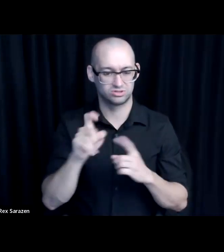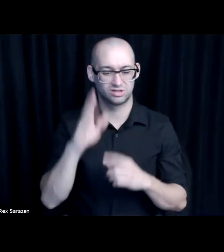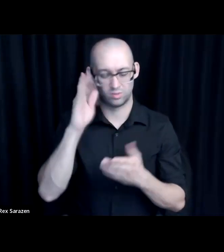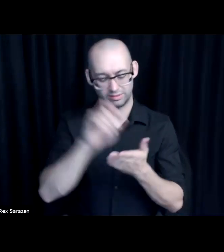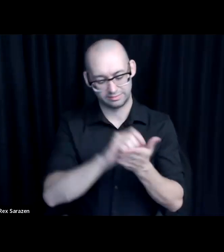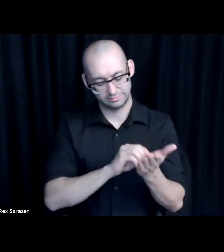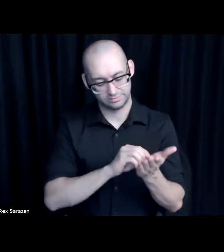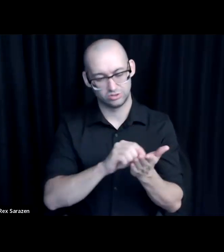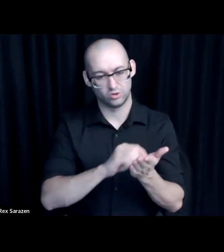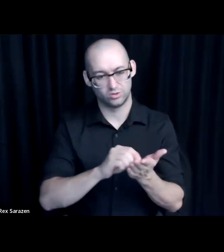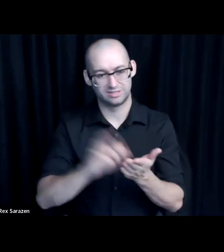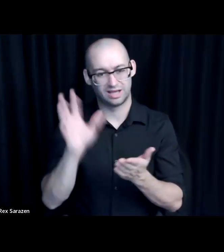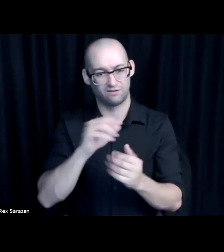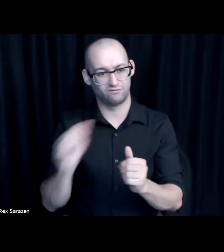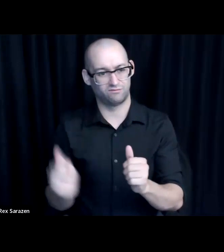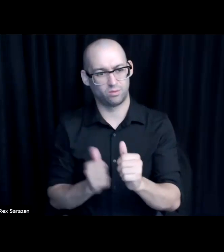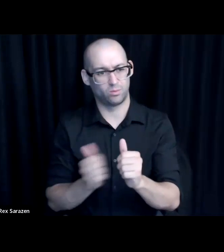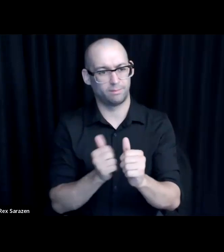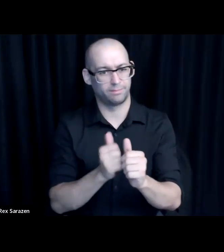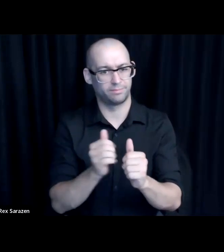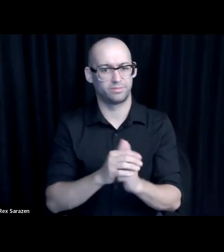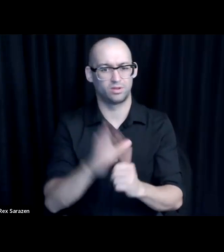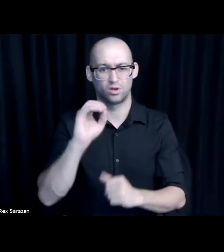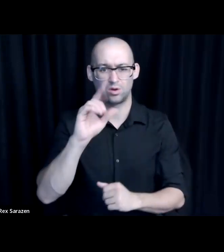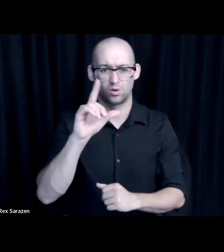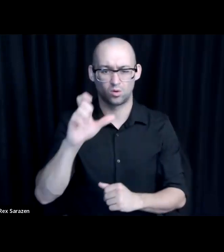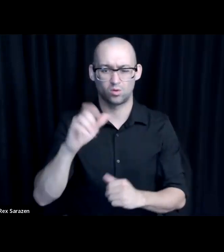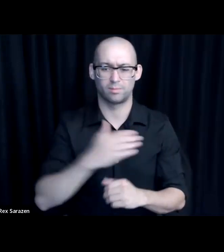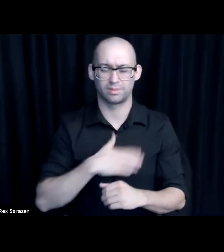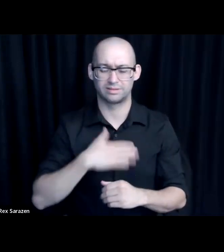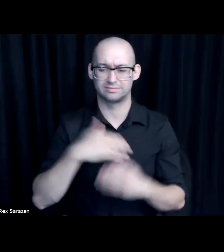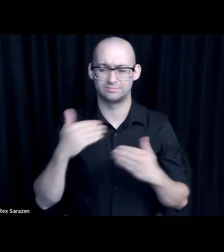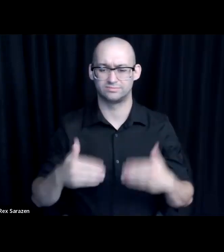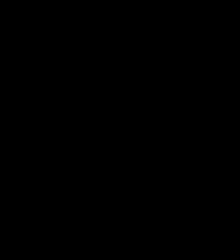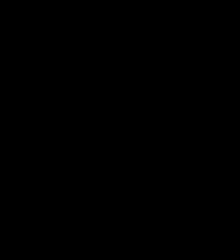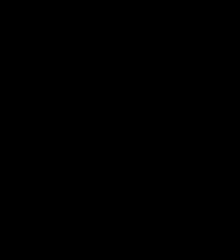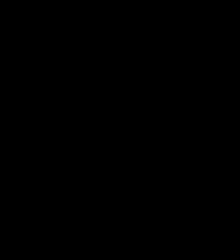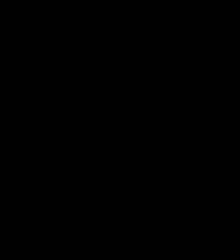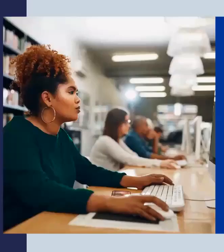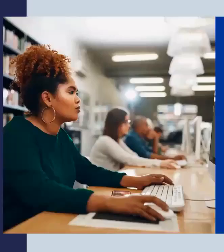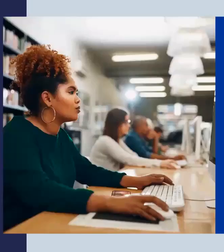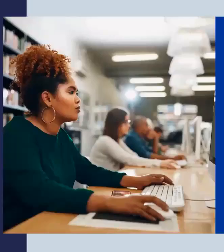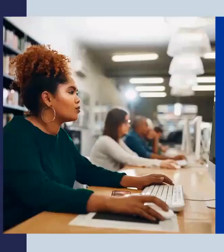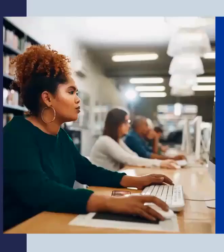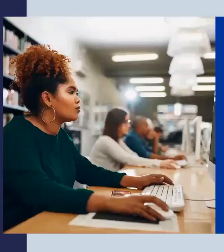Cole, could you please advance us to the next portions of the the meeting, because I know